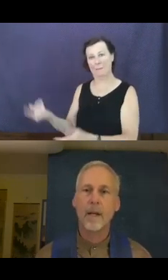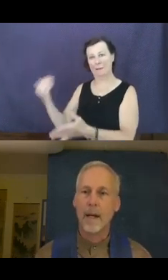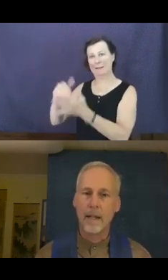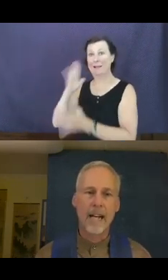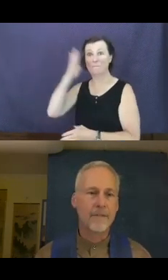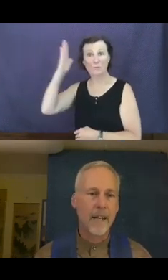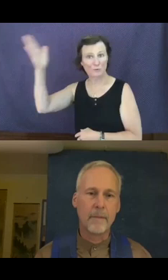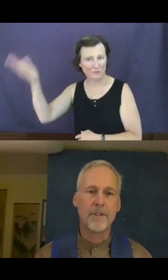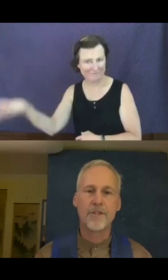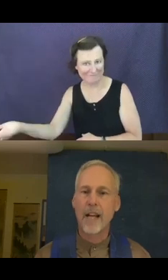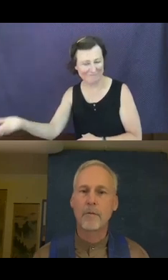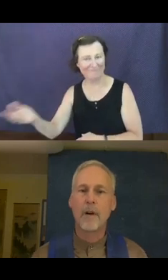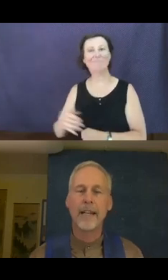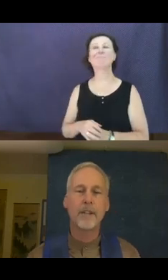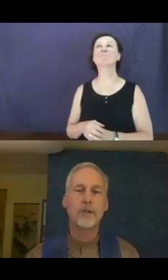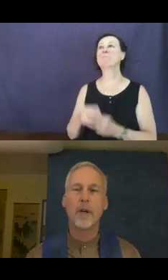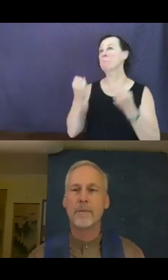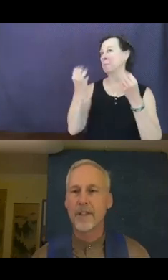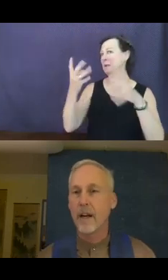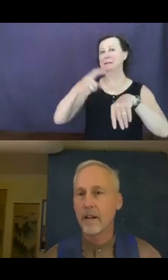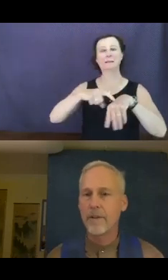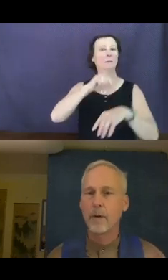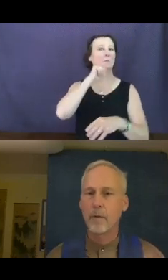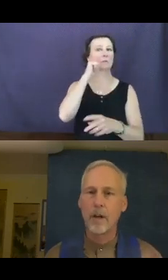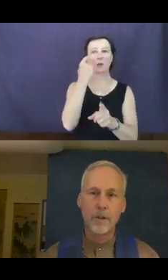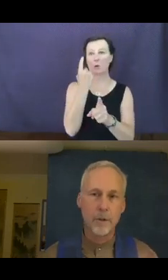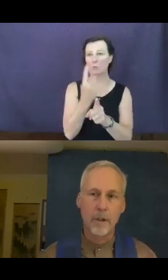A lot of times it's not right to absolve a wrongdoer